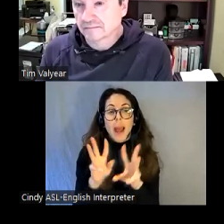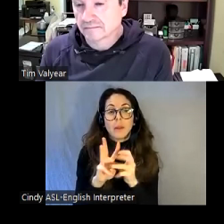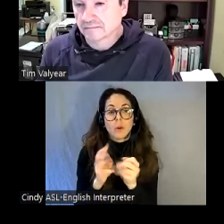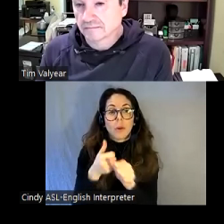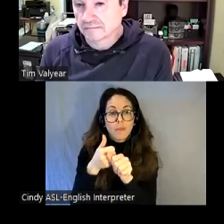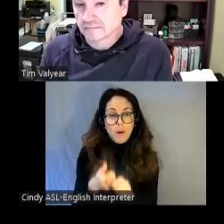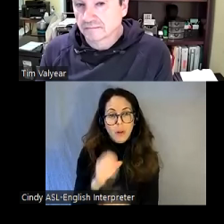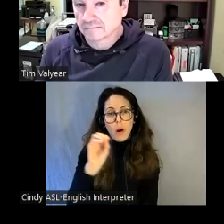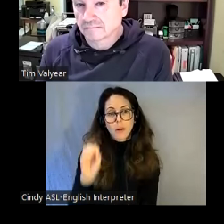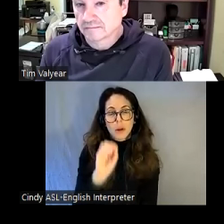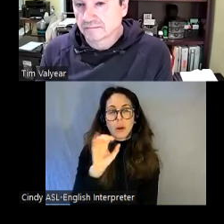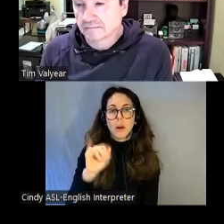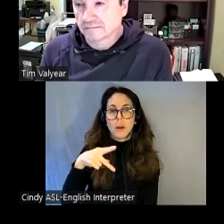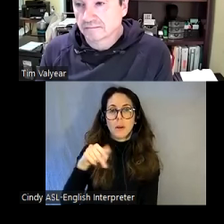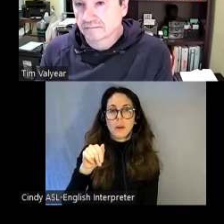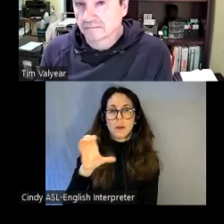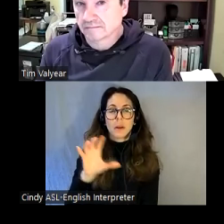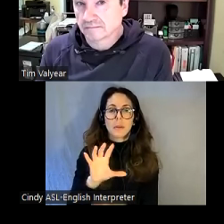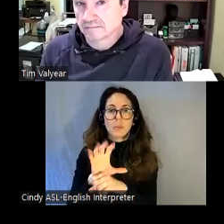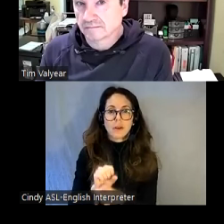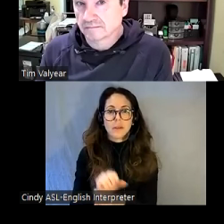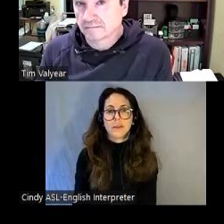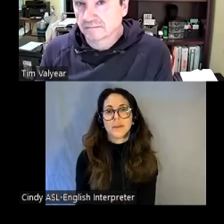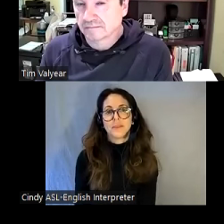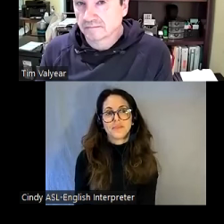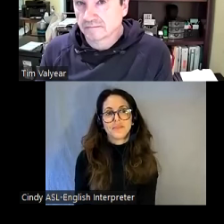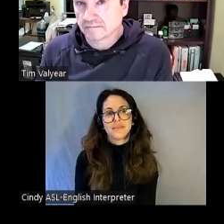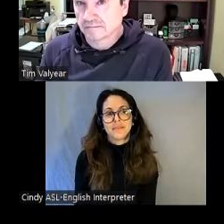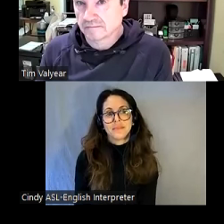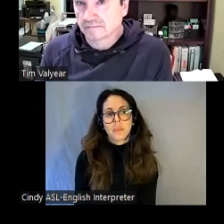expressed consent. And his contact number is 905-895-